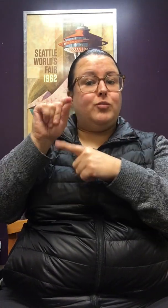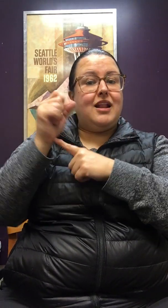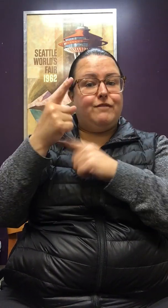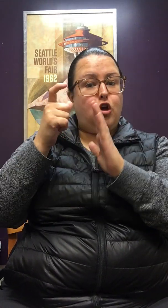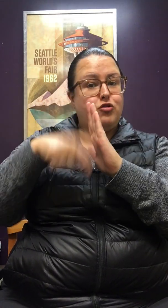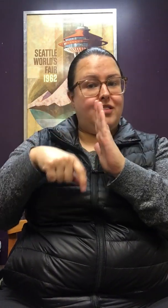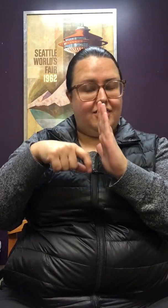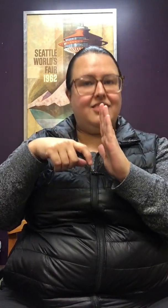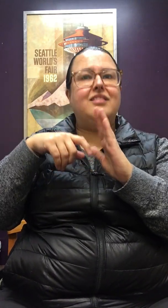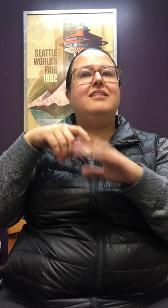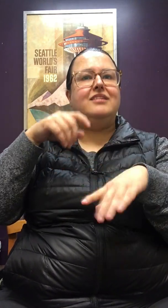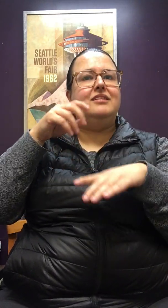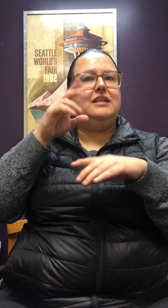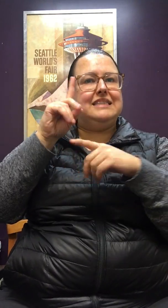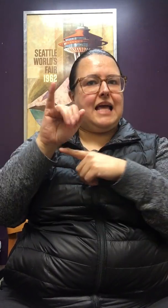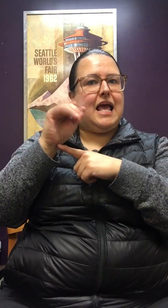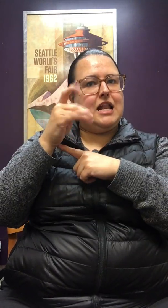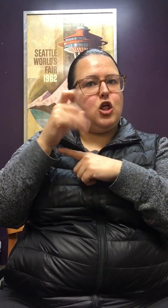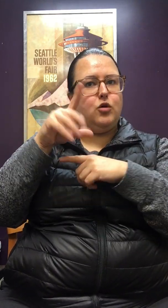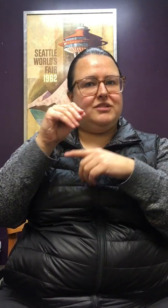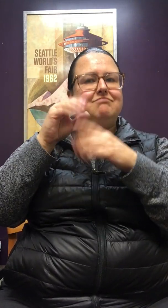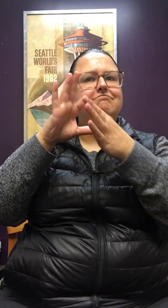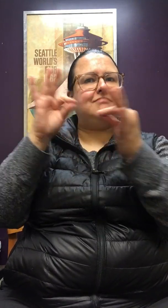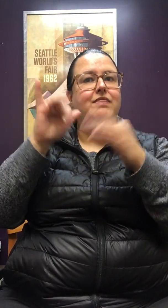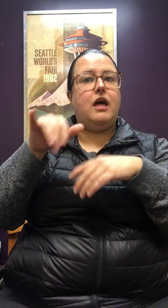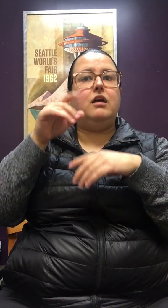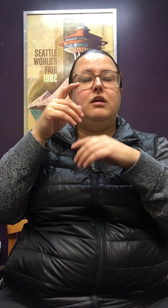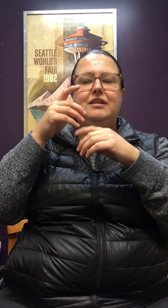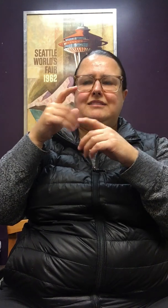In her 2011 article, DiAngelo stated that